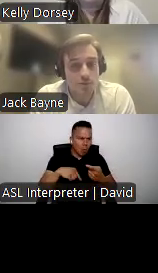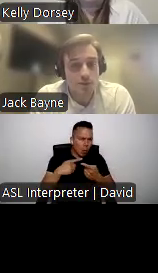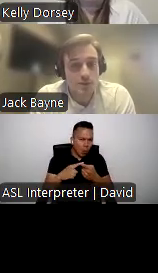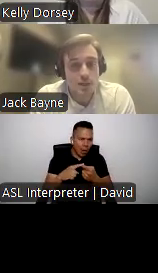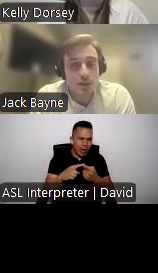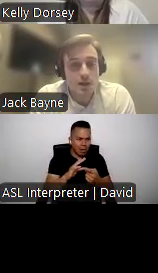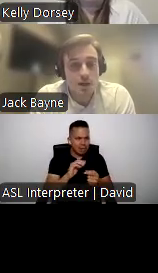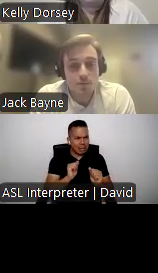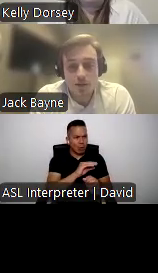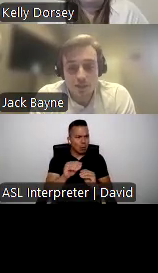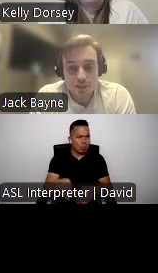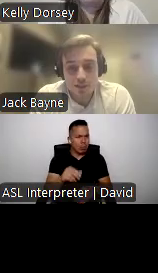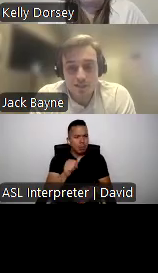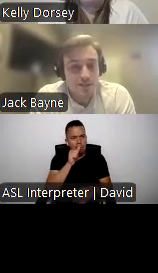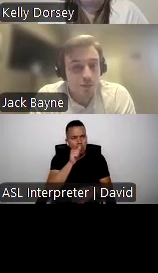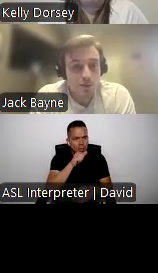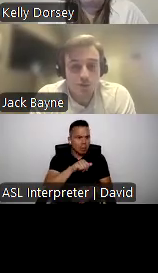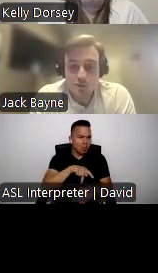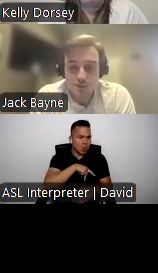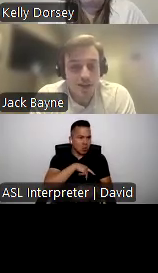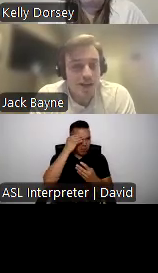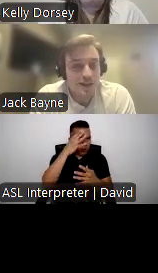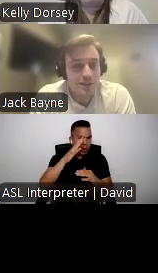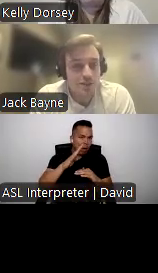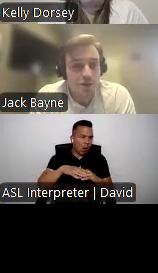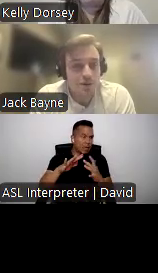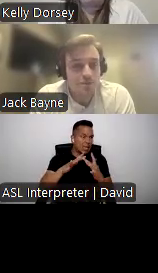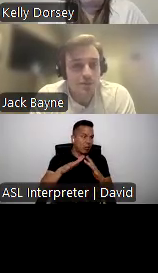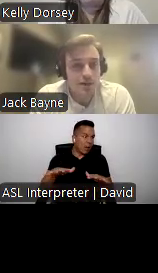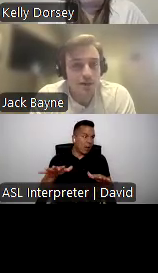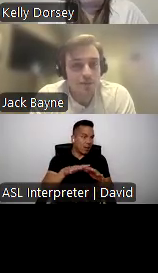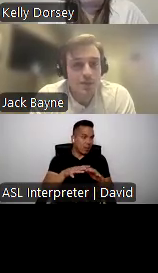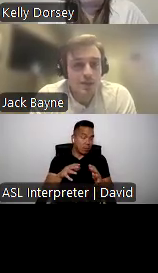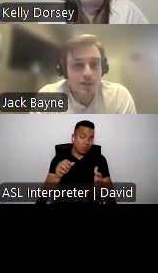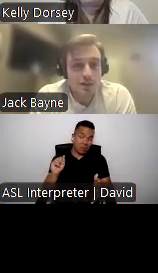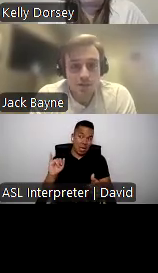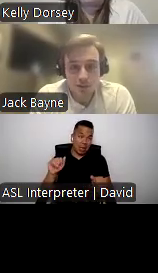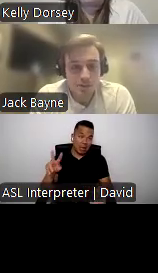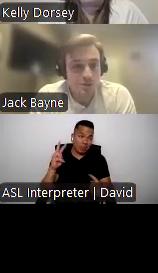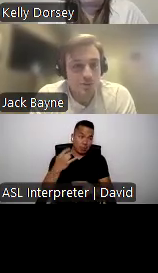information on the internet. Of course AI could get this wrong. You know, as much as